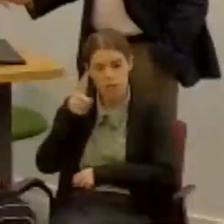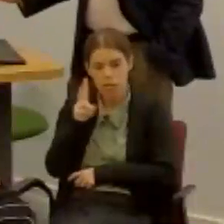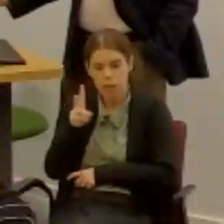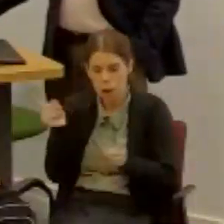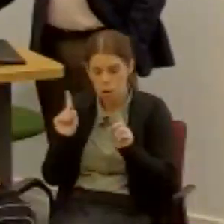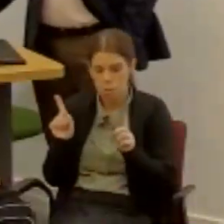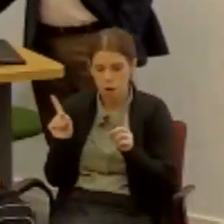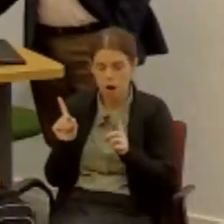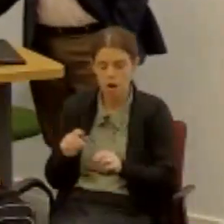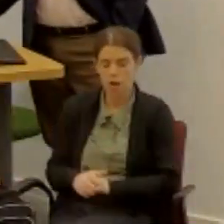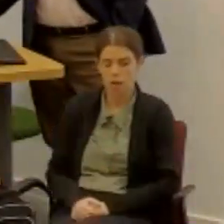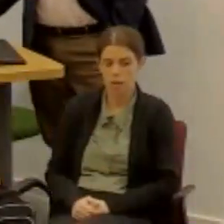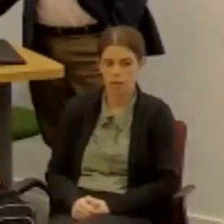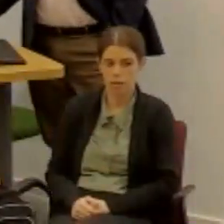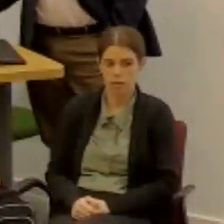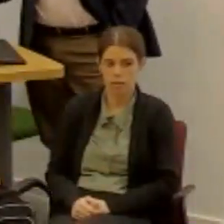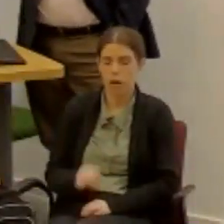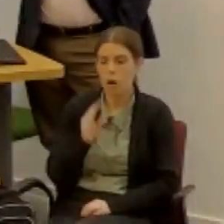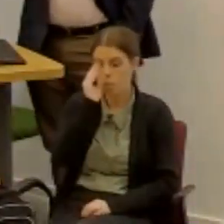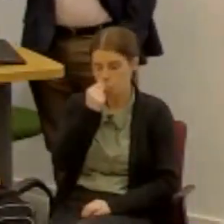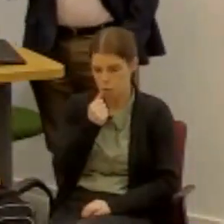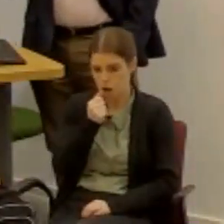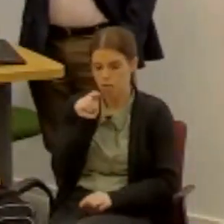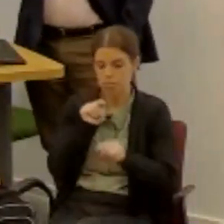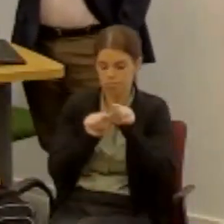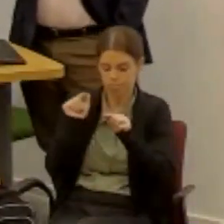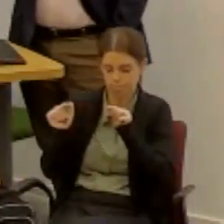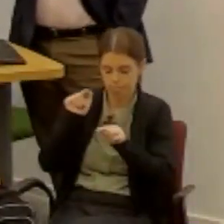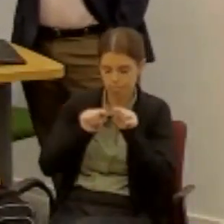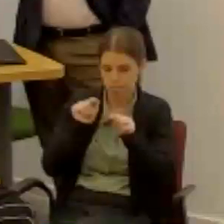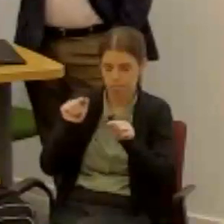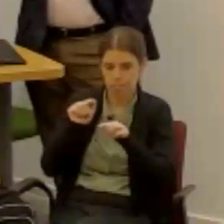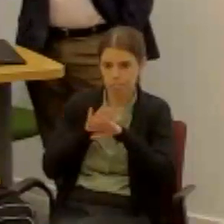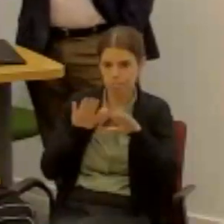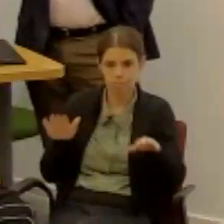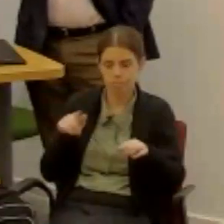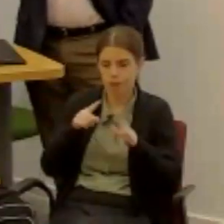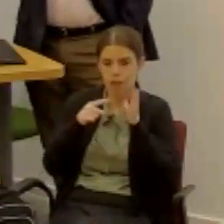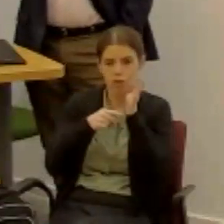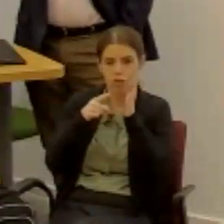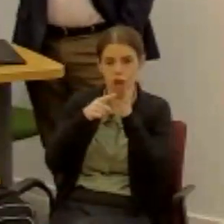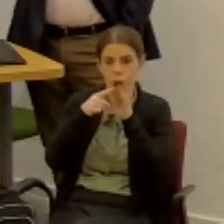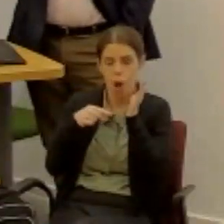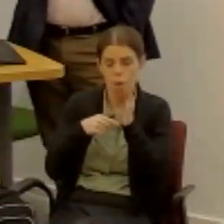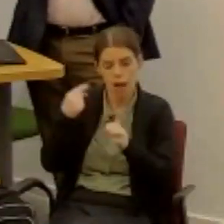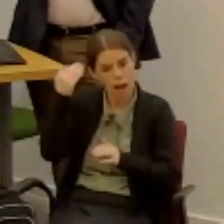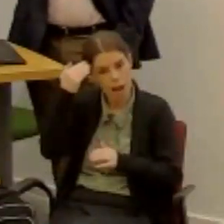reviewed his brain. Was this brown deposit of abnormal swim related toe in his brain, right about blood vessels